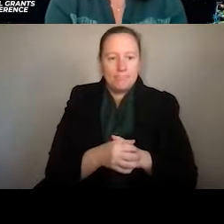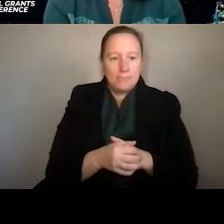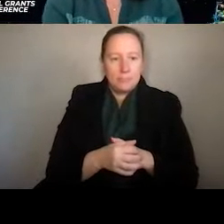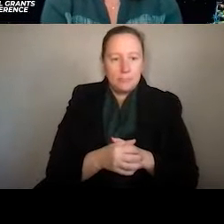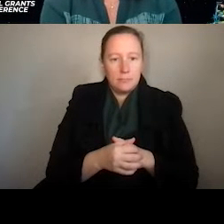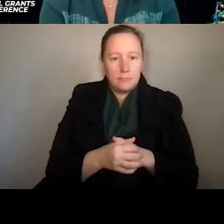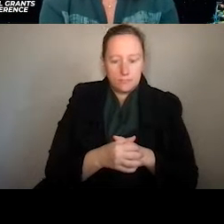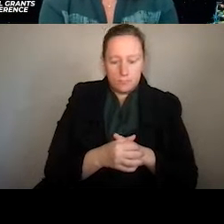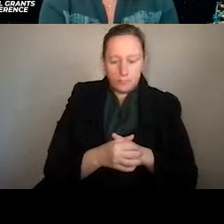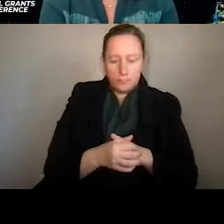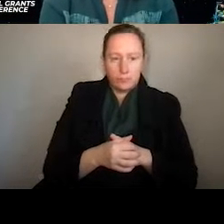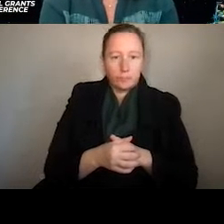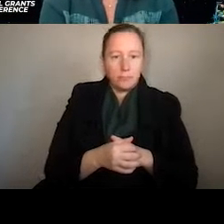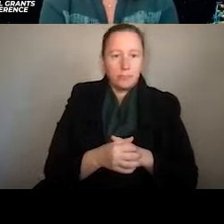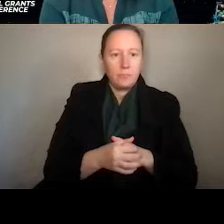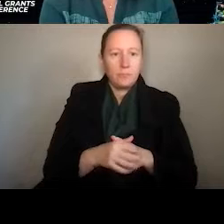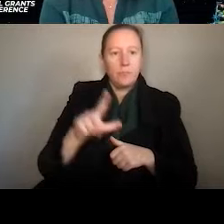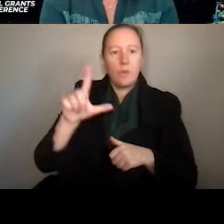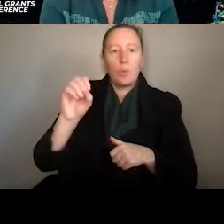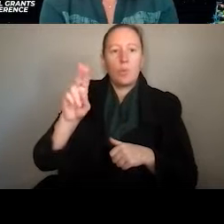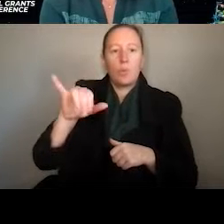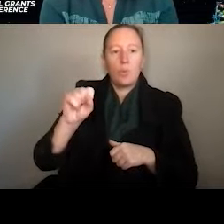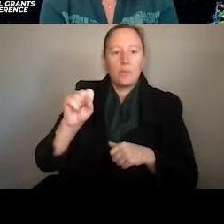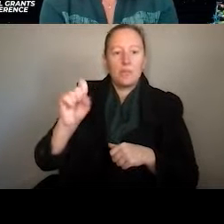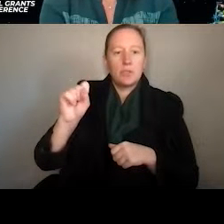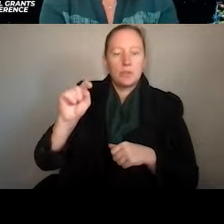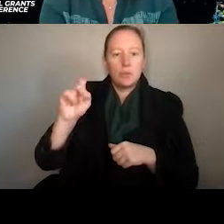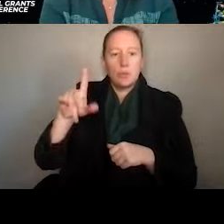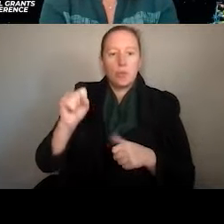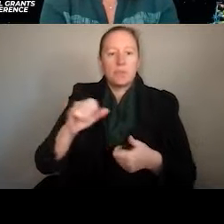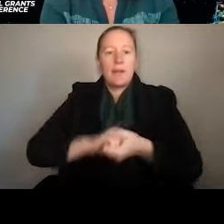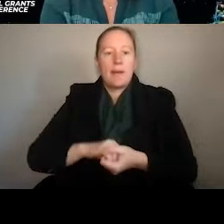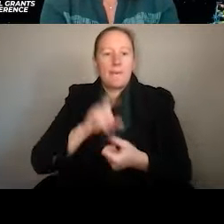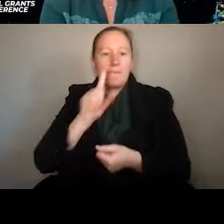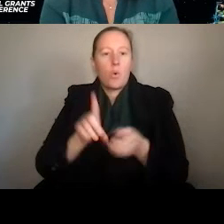The Louis Stokes Alliance for Minority Participation, LSAMP.